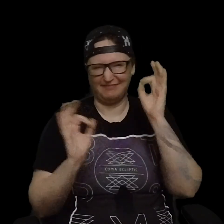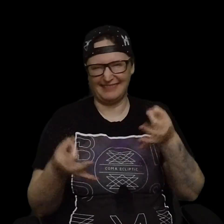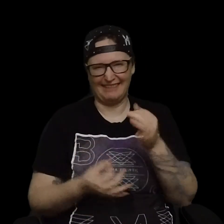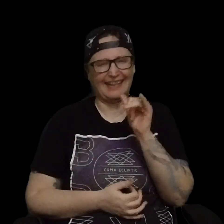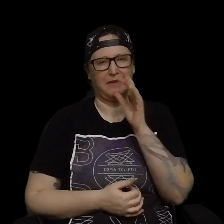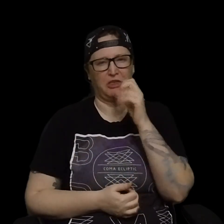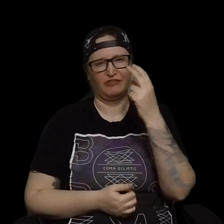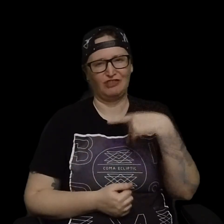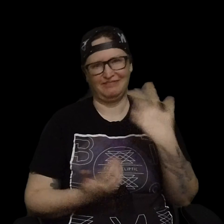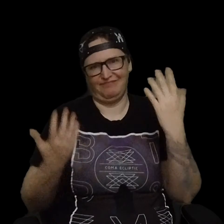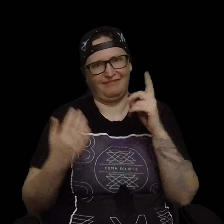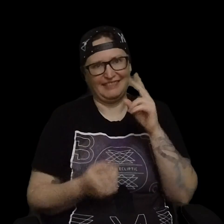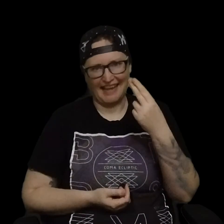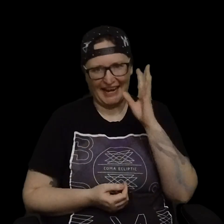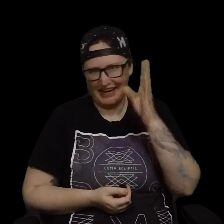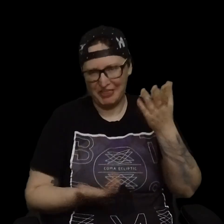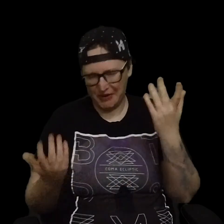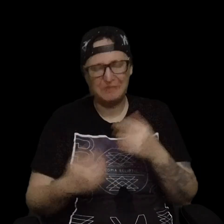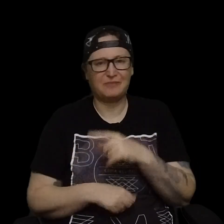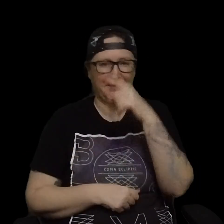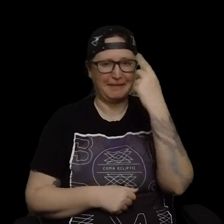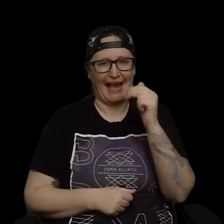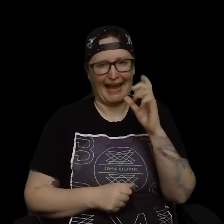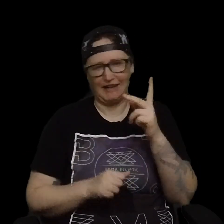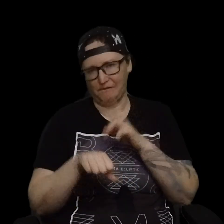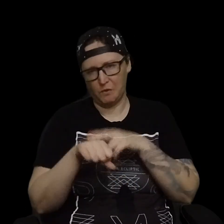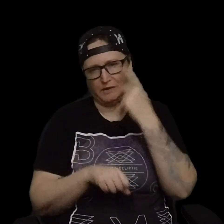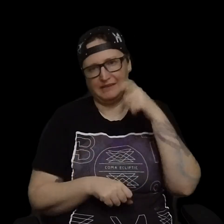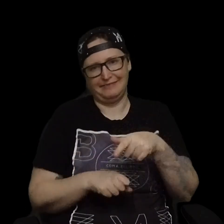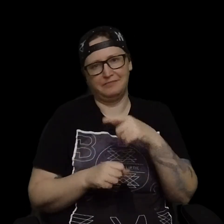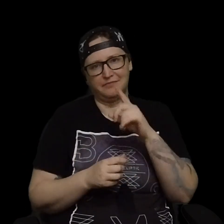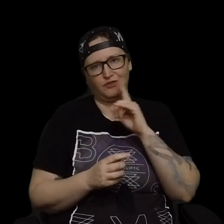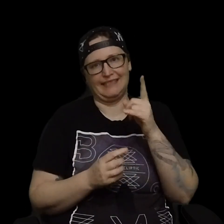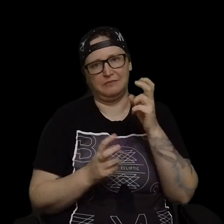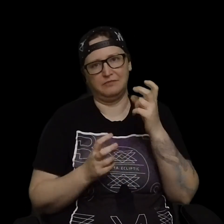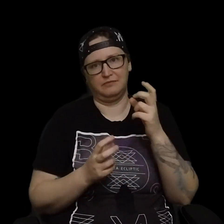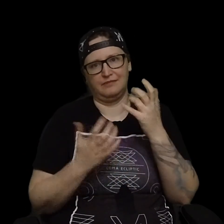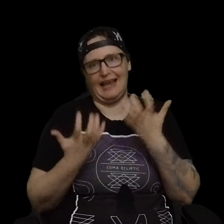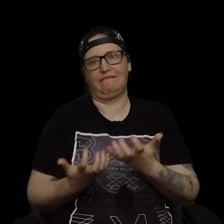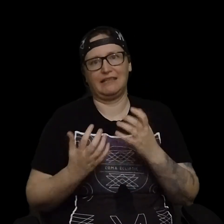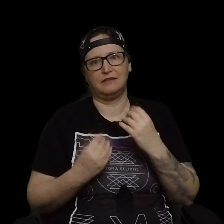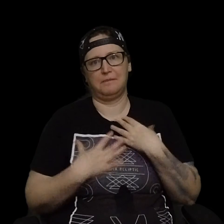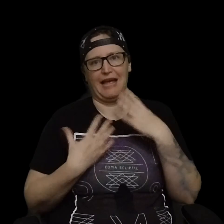sense you know of course Mothership duh hello Black Hack of course because this really is